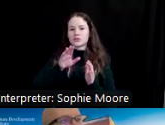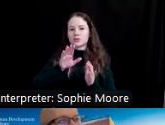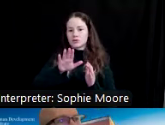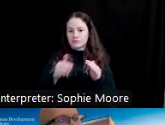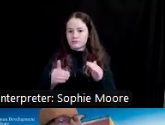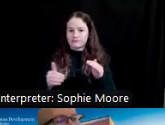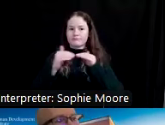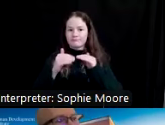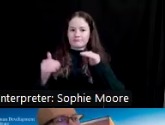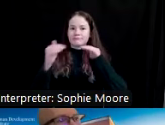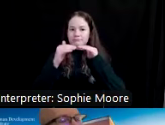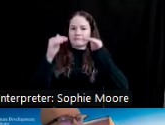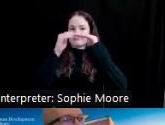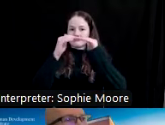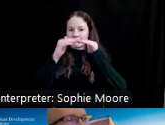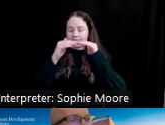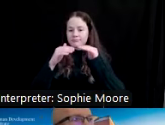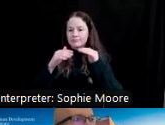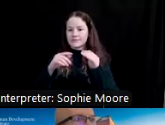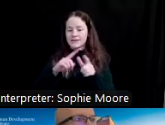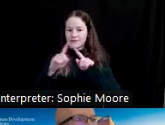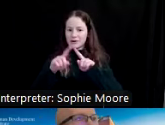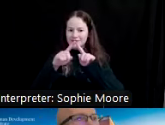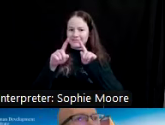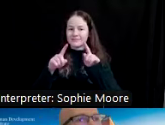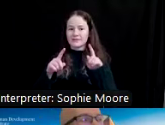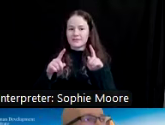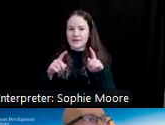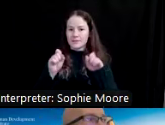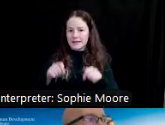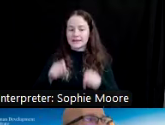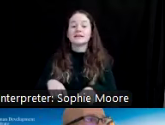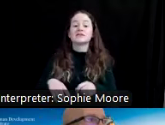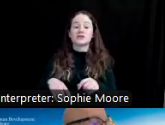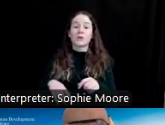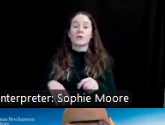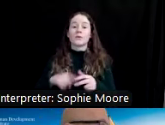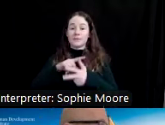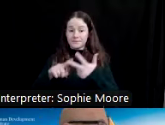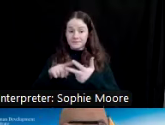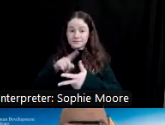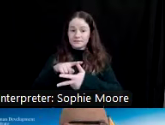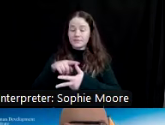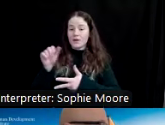relatedness. Um, and for autonomy, we wanted to provide choices at any opportunity that